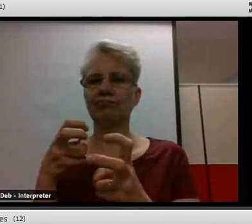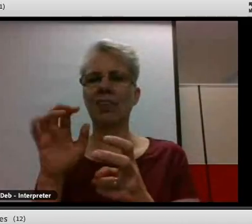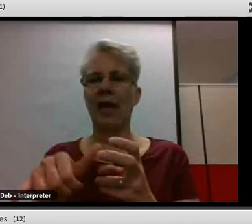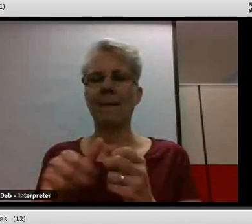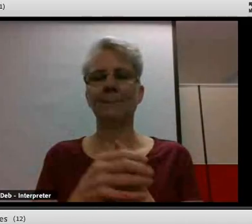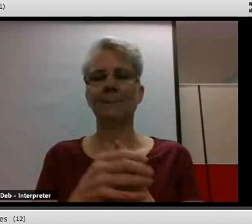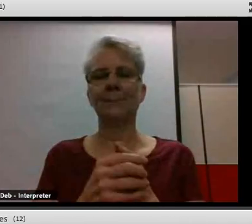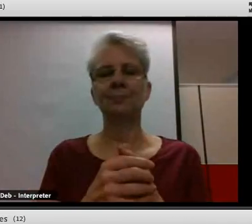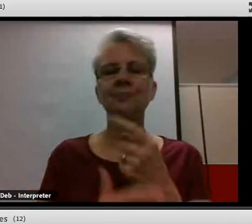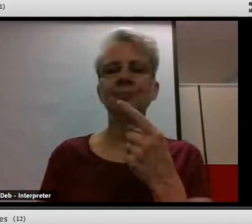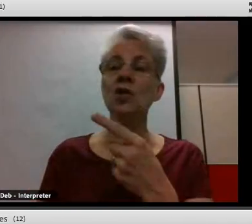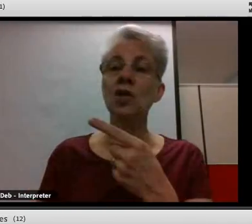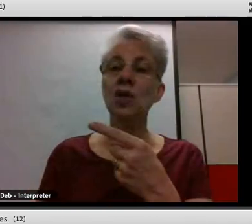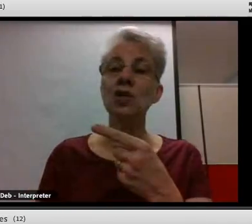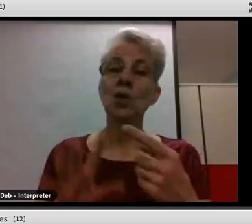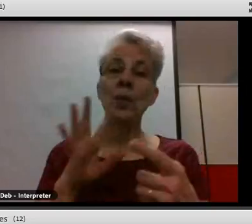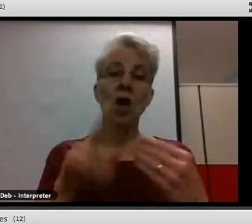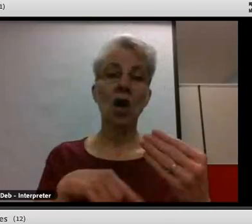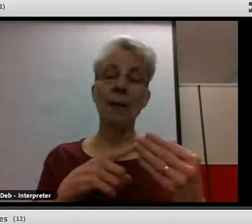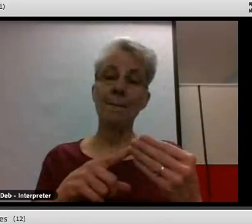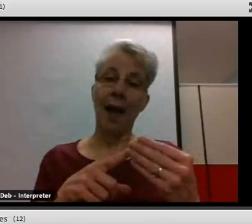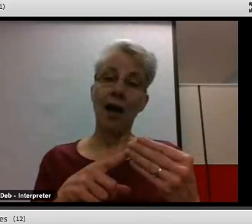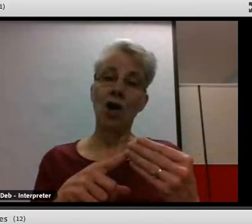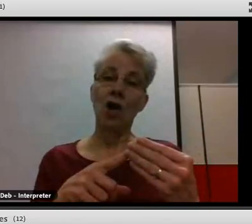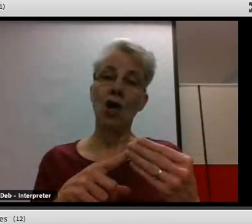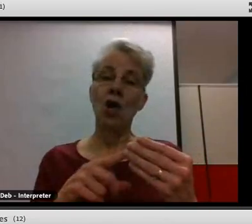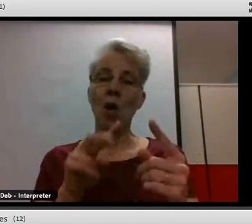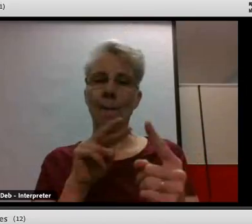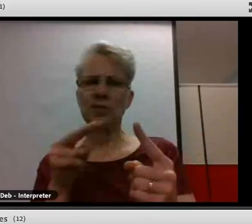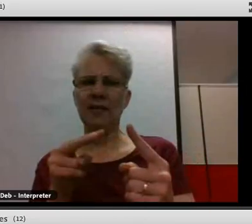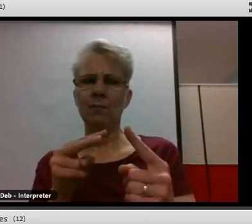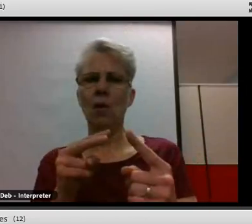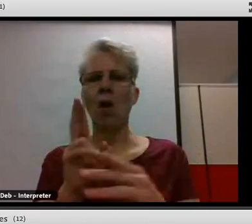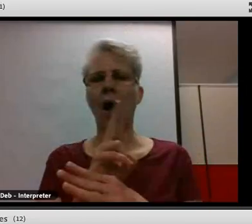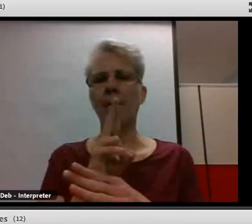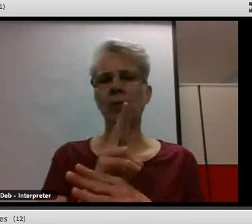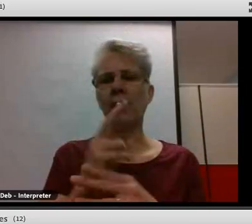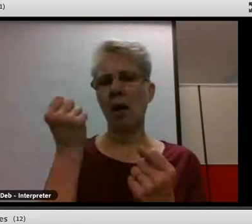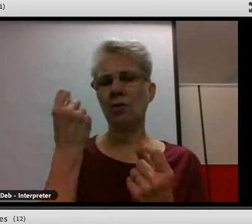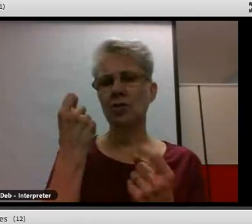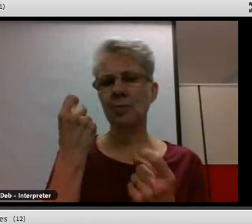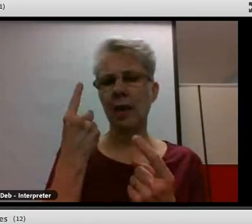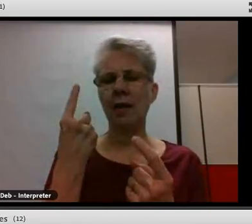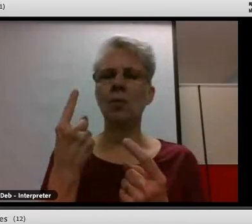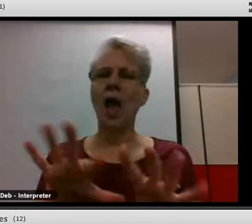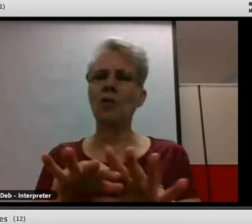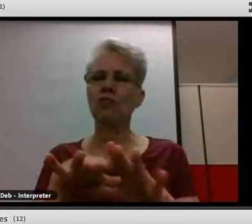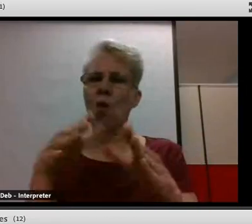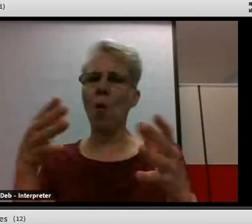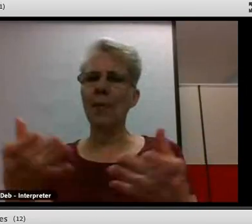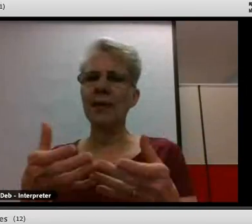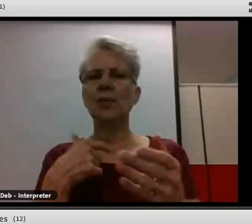get a picture of your community. And if you understand disability and other demographic